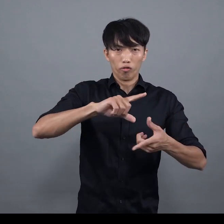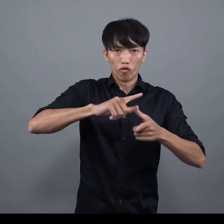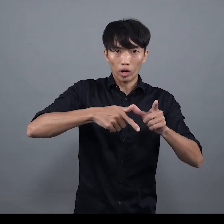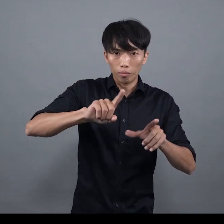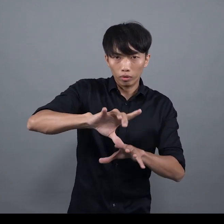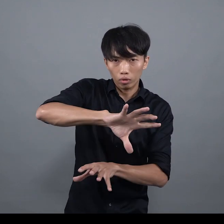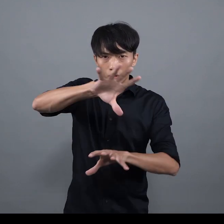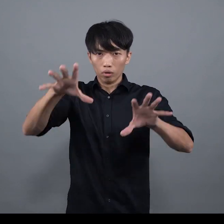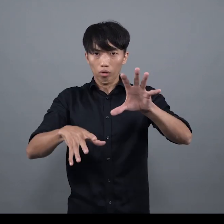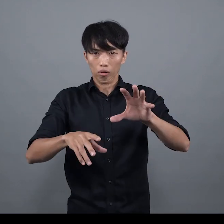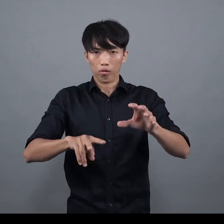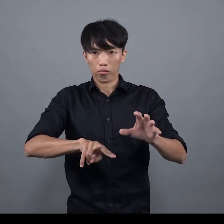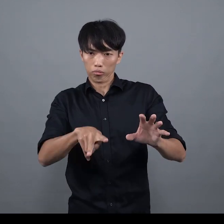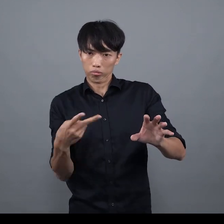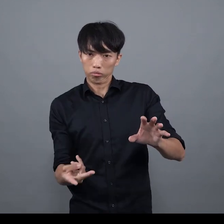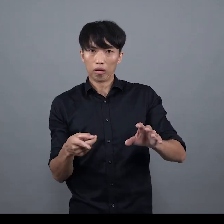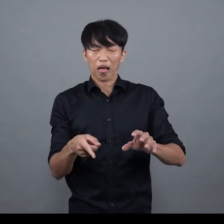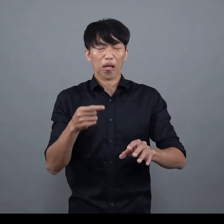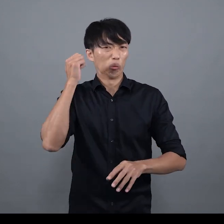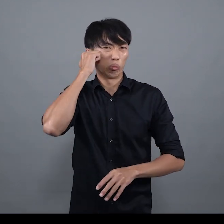I think that was the most difficult part